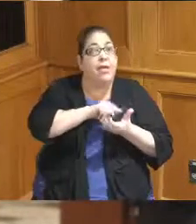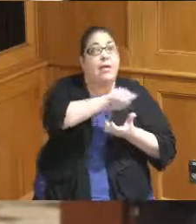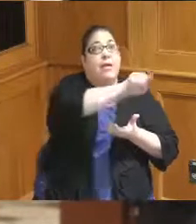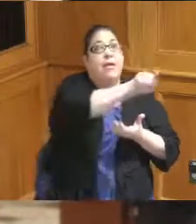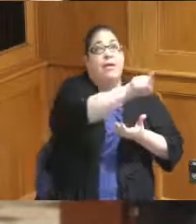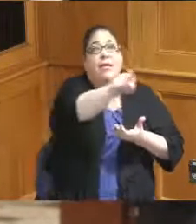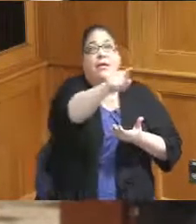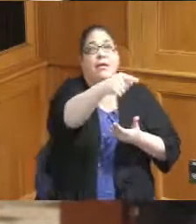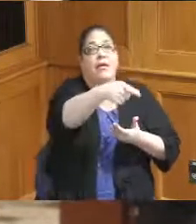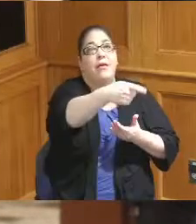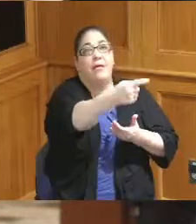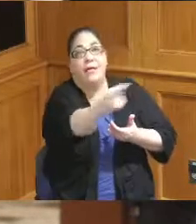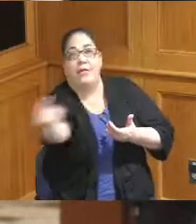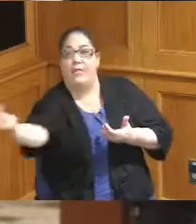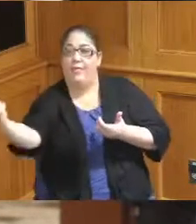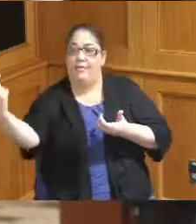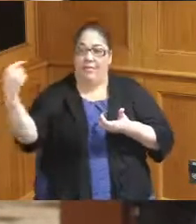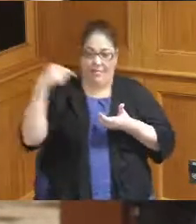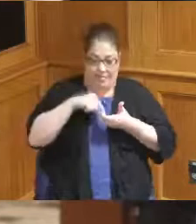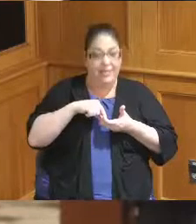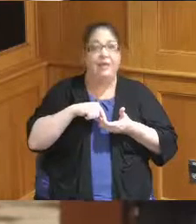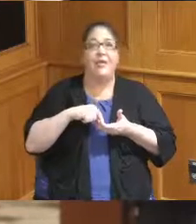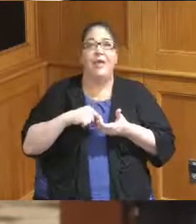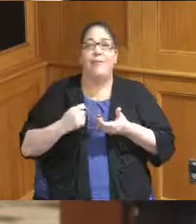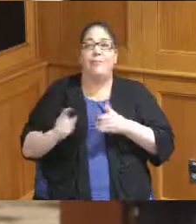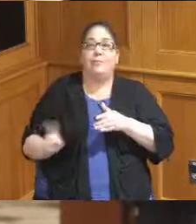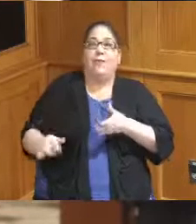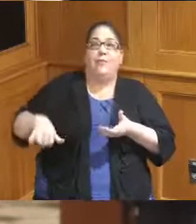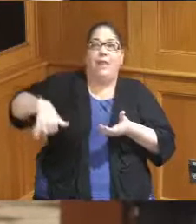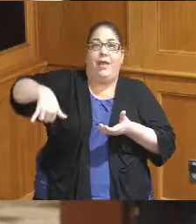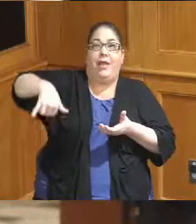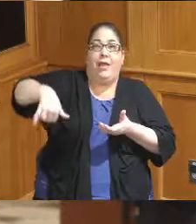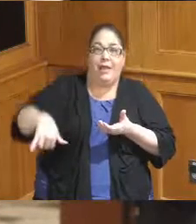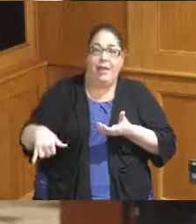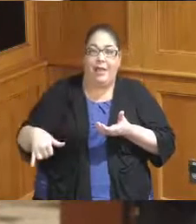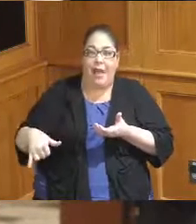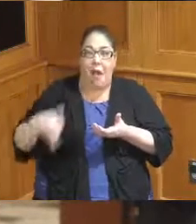public switch telephone Network you know all the way back into our Center and so that is one of